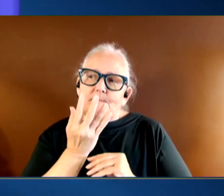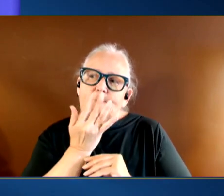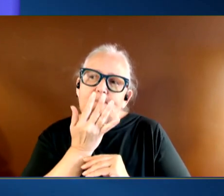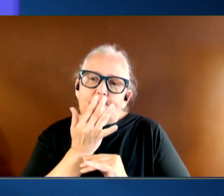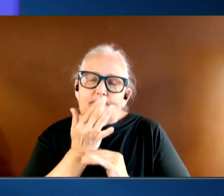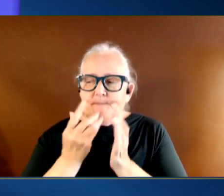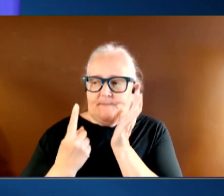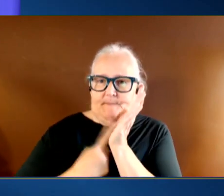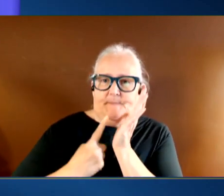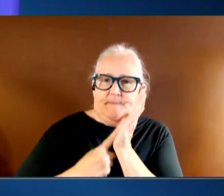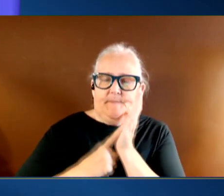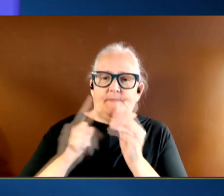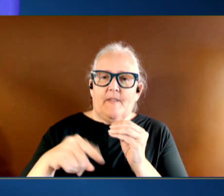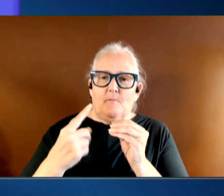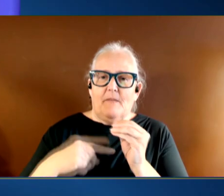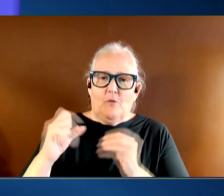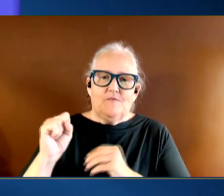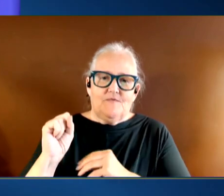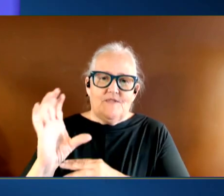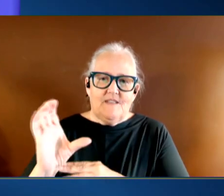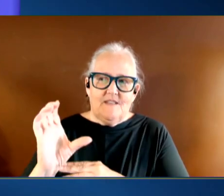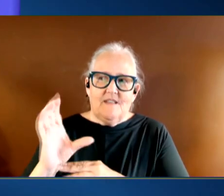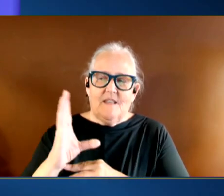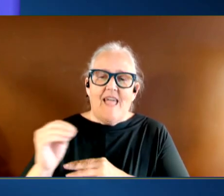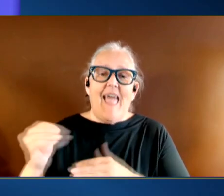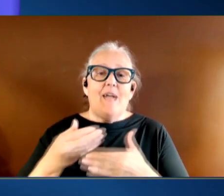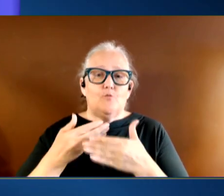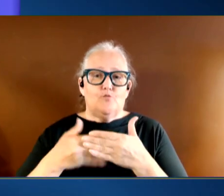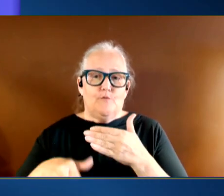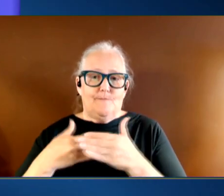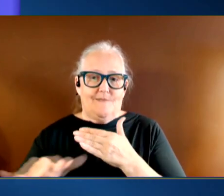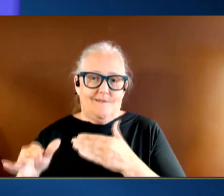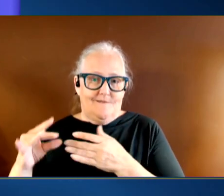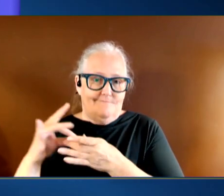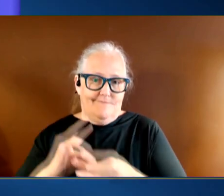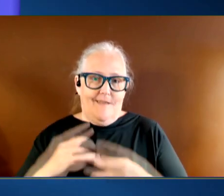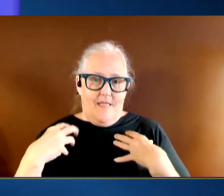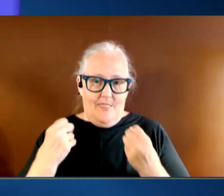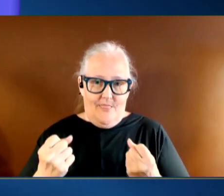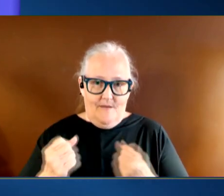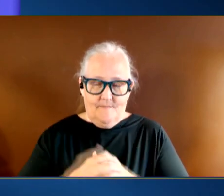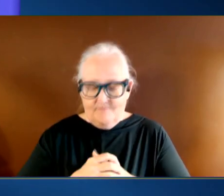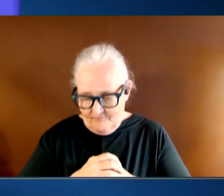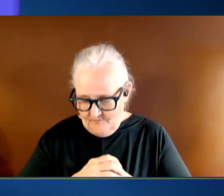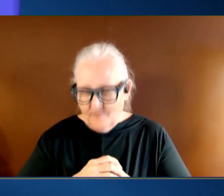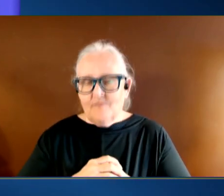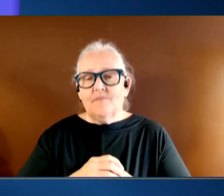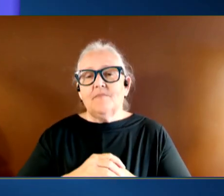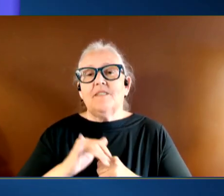of sickle cell and reproductive health. Our session will dive into the unique challenges